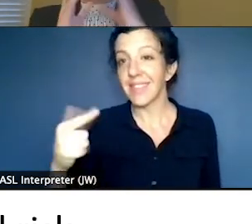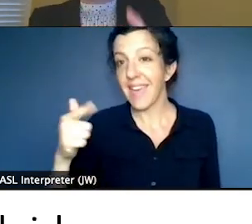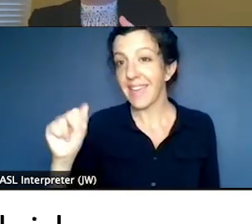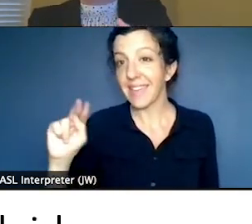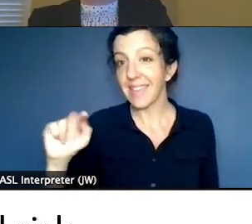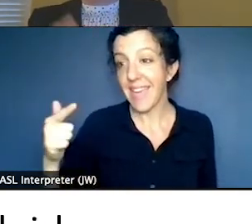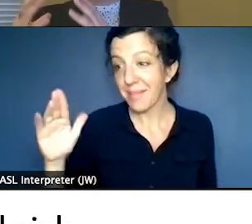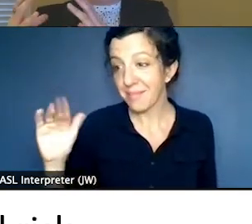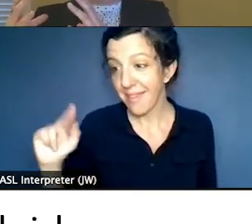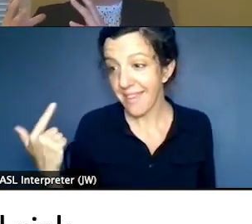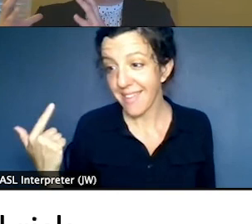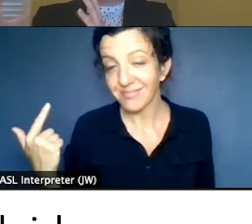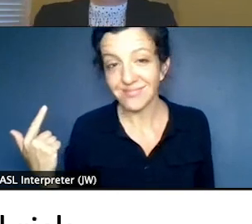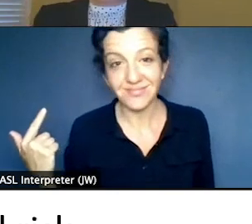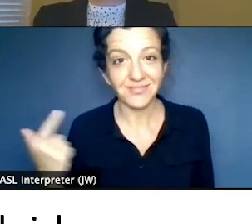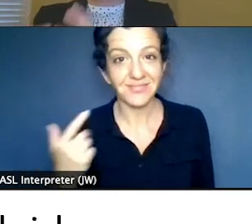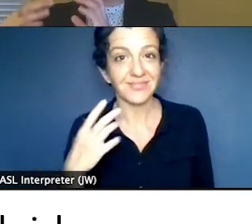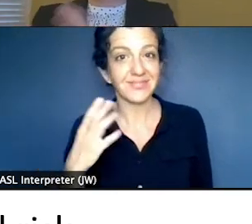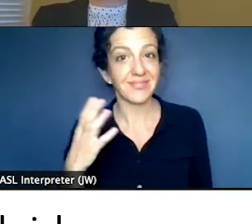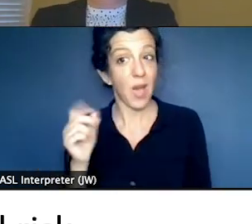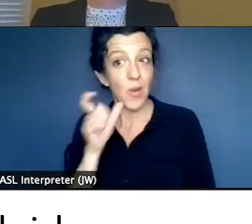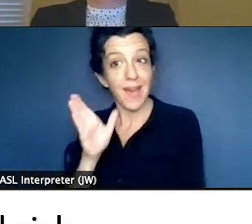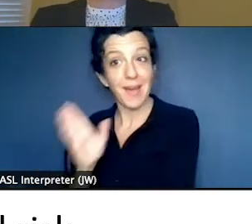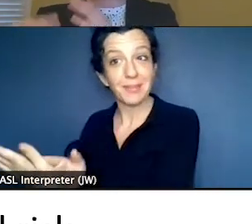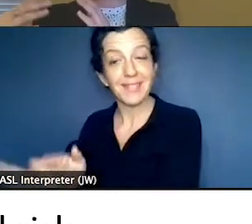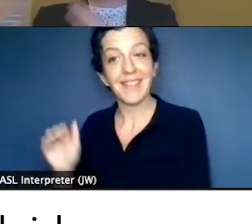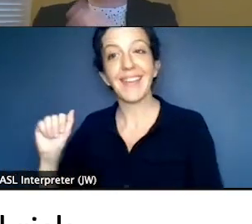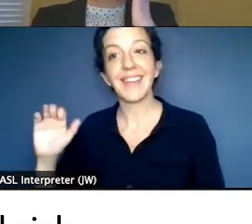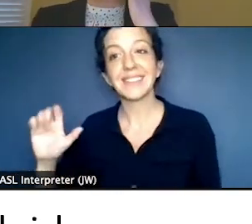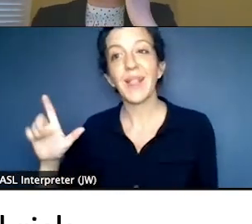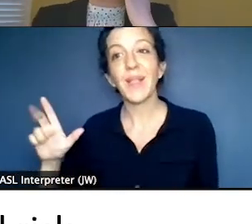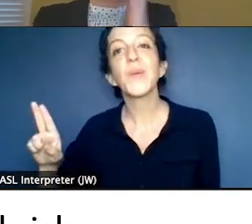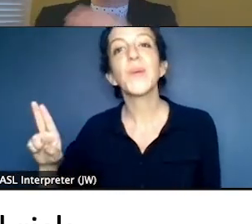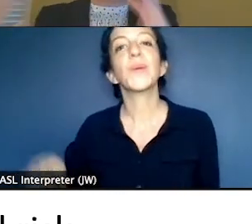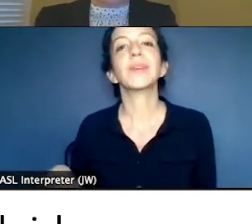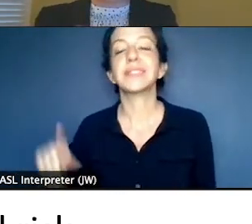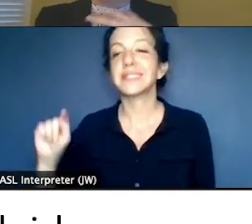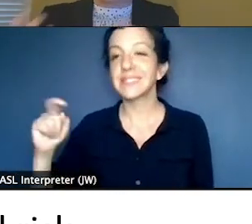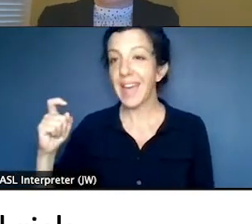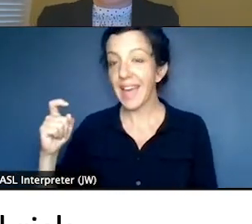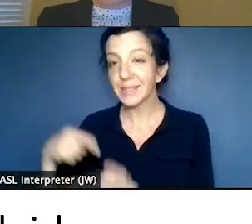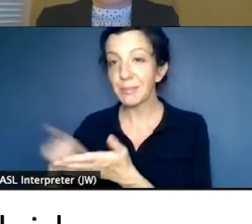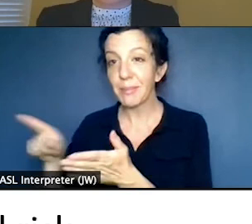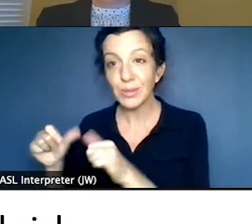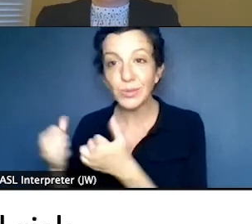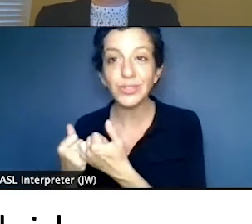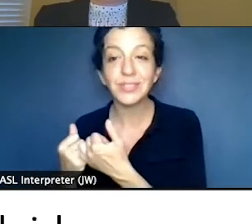Another way is that there is release on your own recognizance. That's where the judge decides that you can be released under certain conditions.